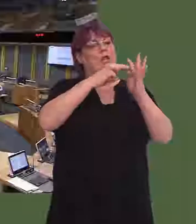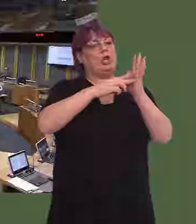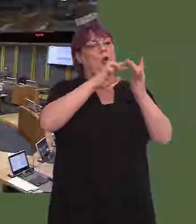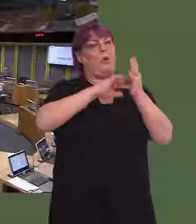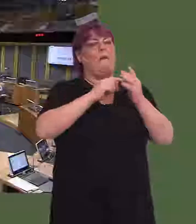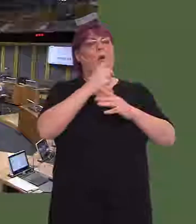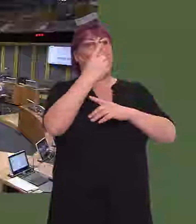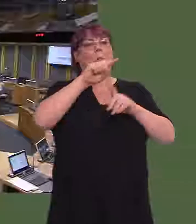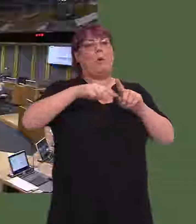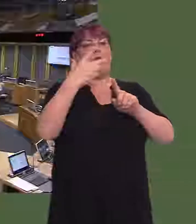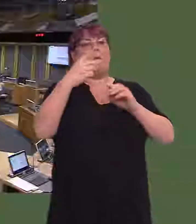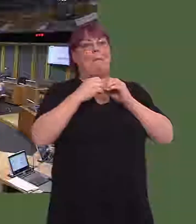billion in the current financial year.